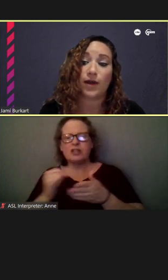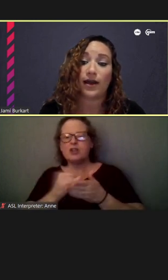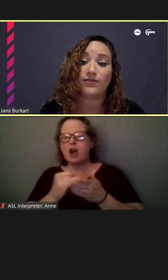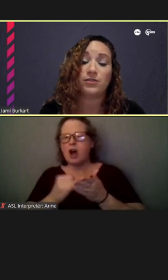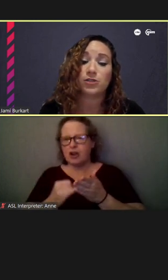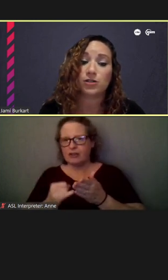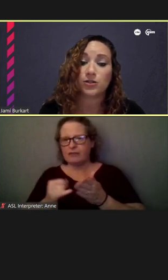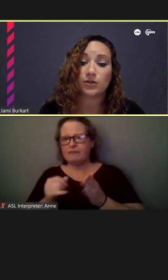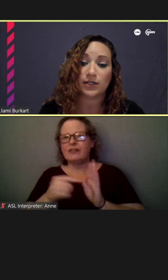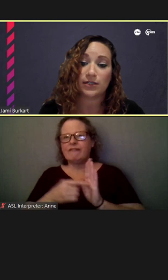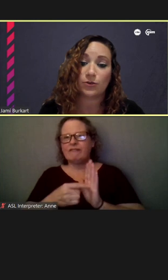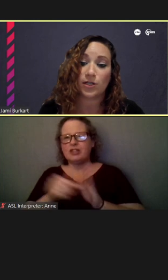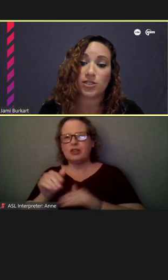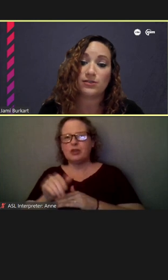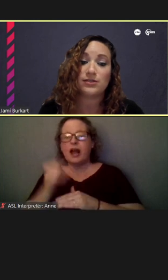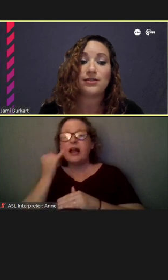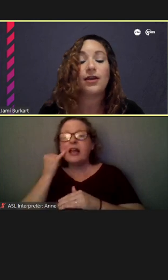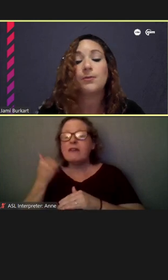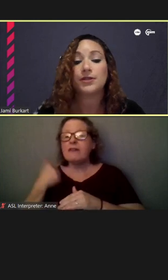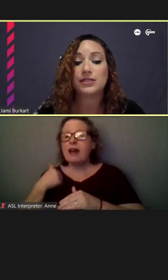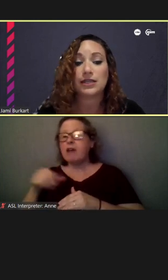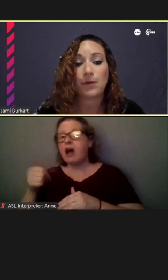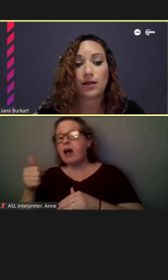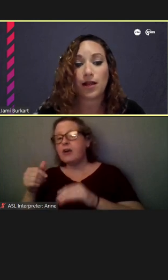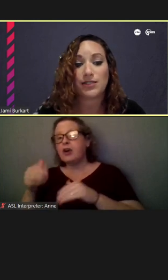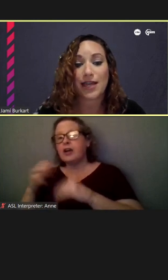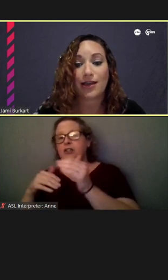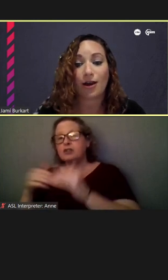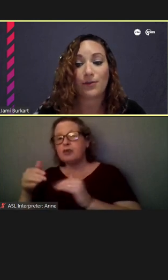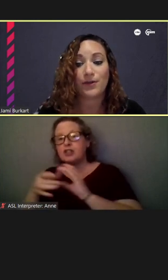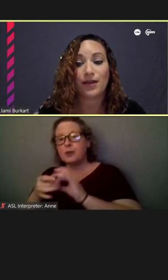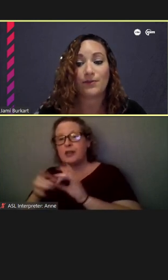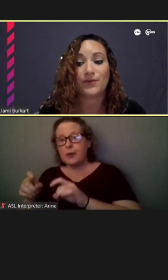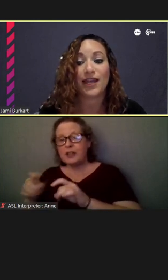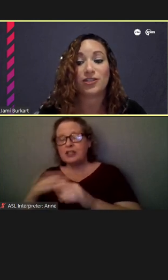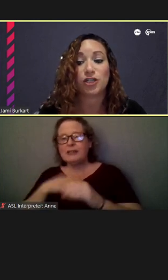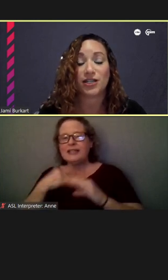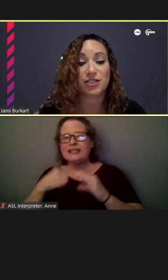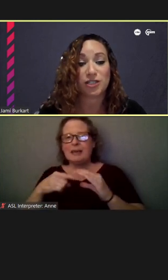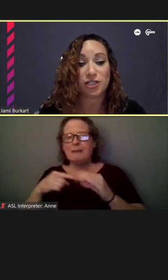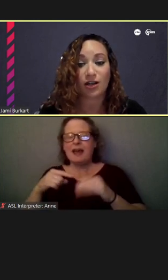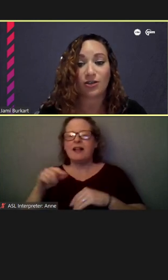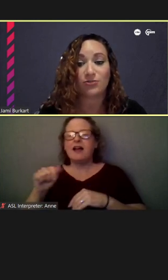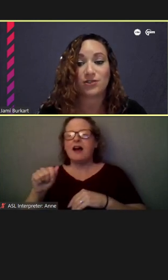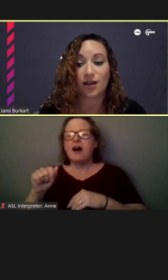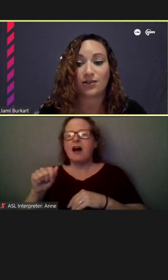if you have construction related questions, please email us at rpm@transitchicago.com.